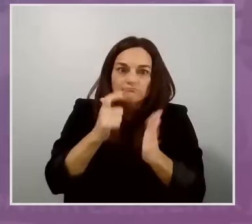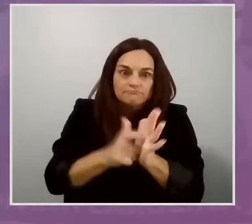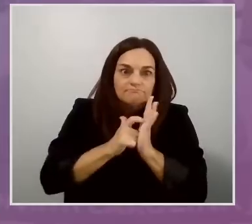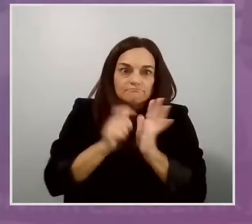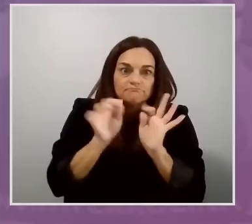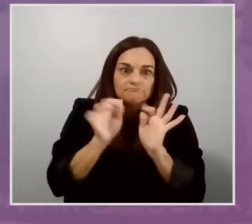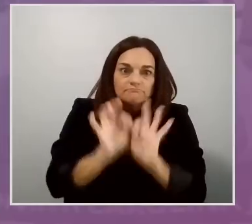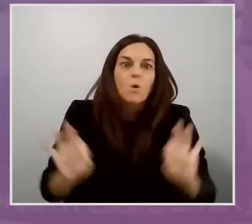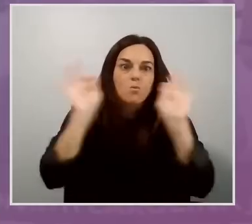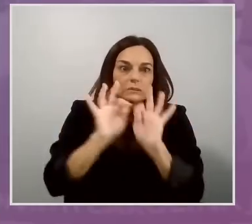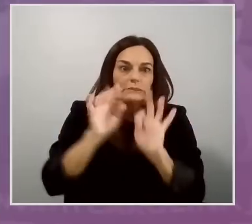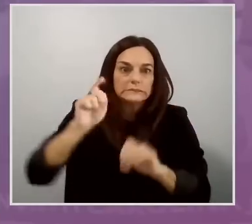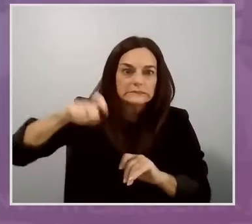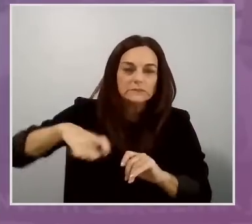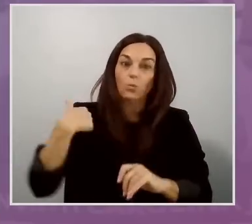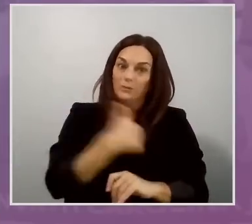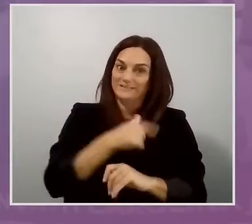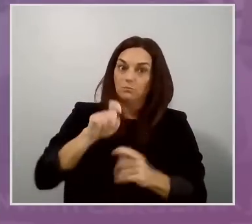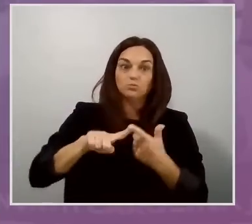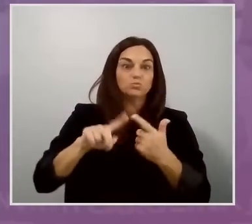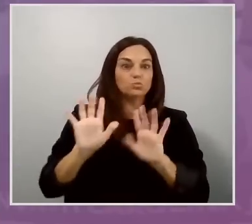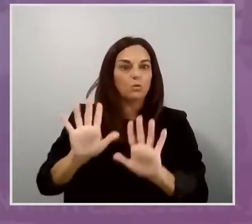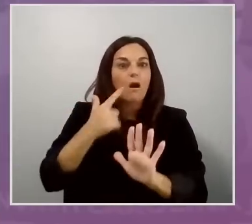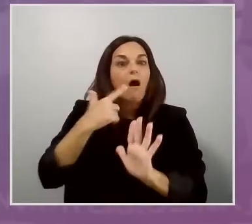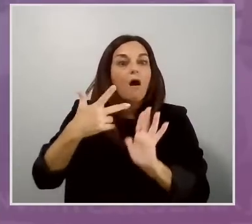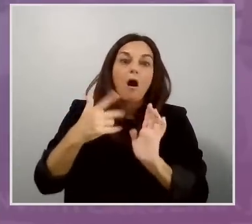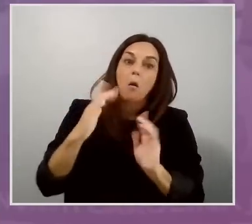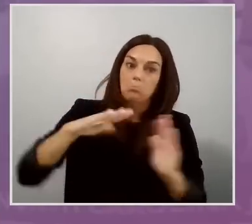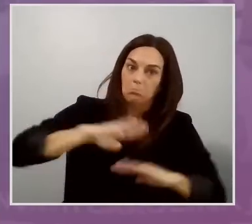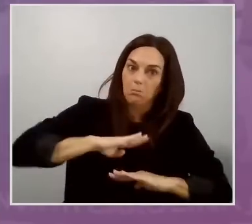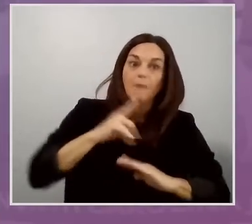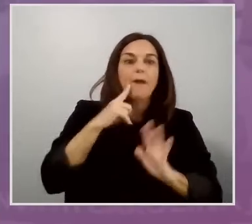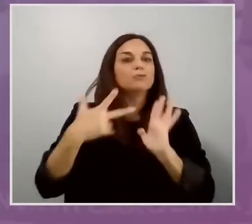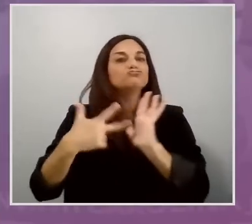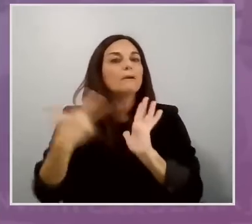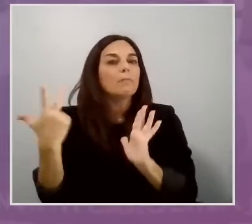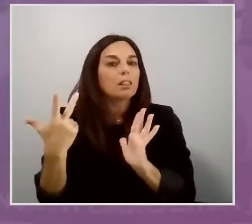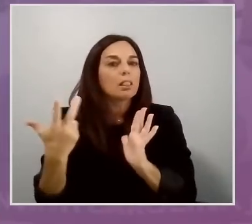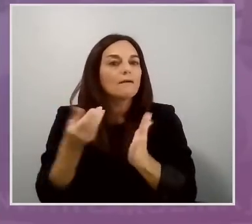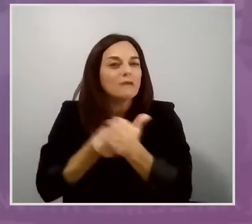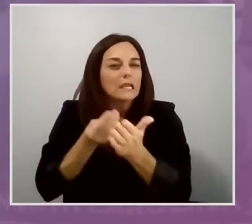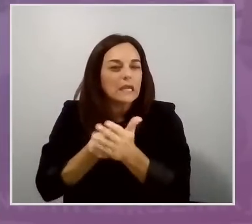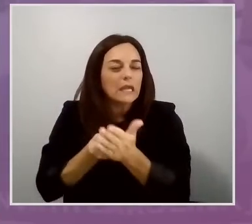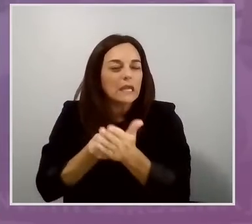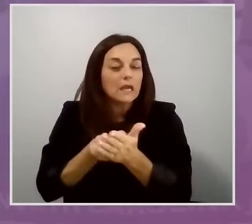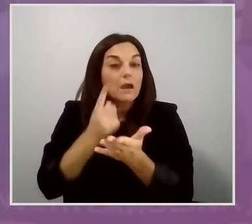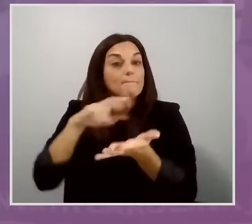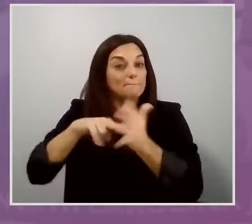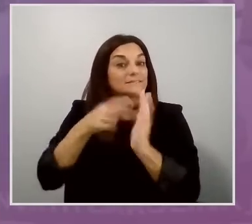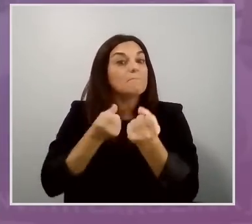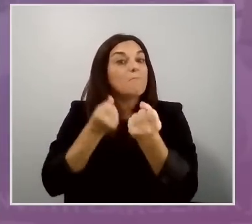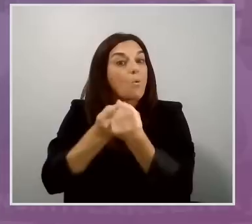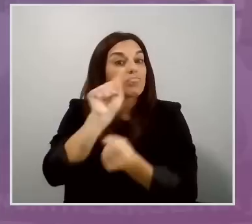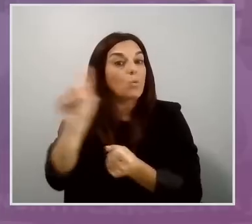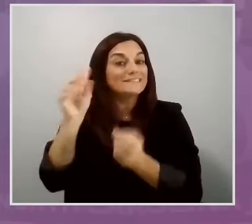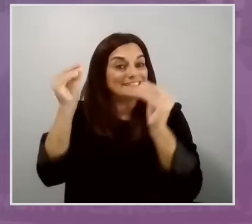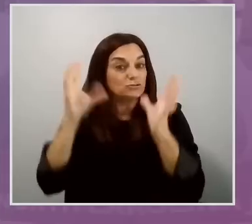COMMUNITIES. AND SO THEY ARE SCHOOLS THAT HAVE GREAT NEED. AND THAT NEED TO BE MET. WE'RE SAYING WE'RE GOING TO